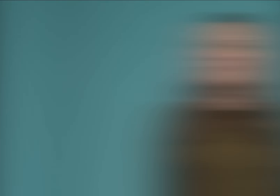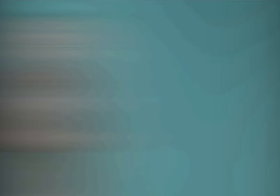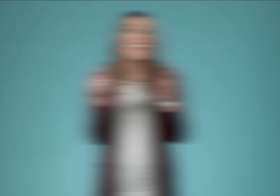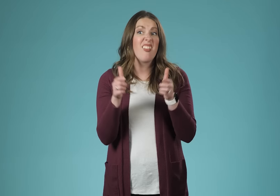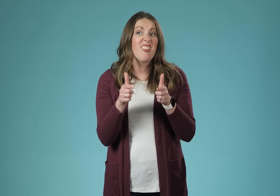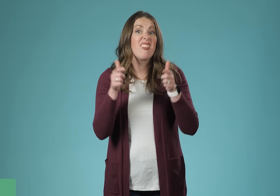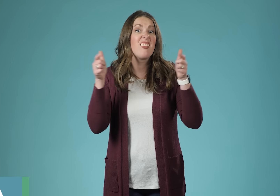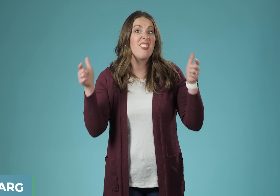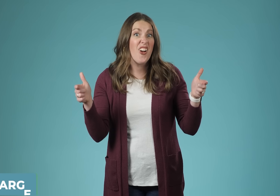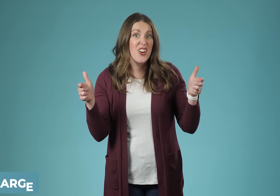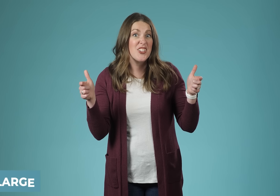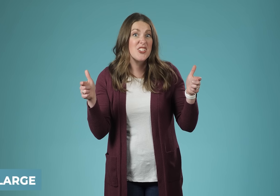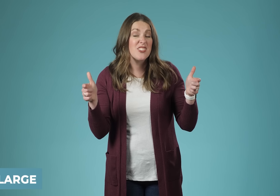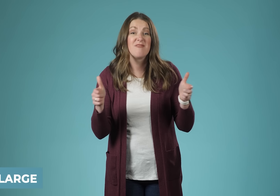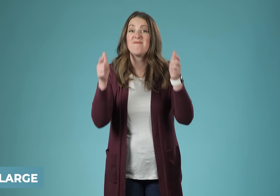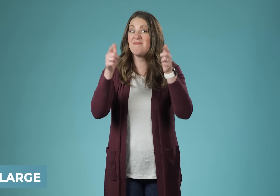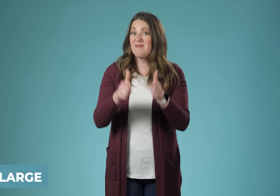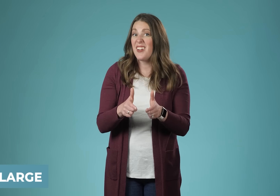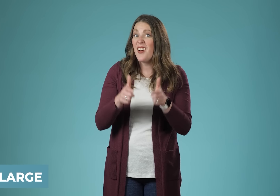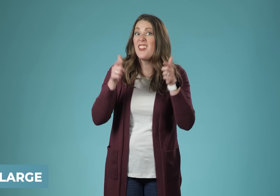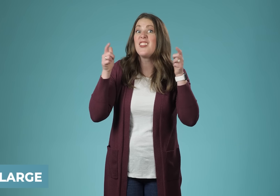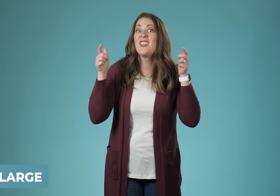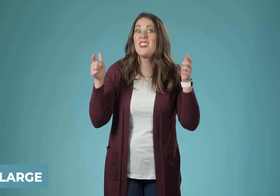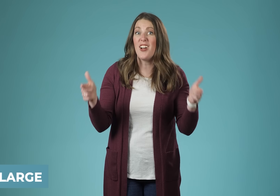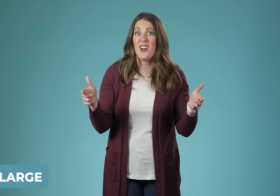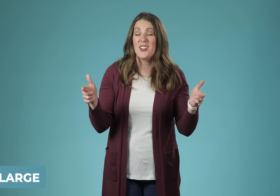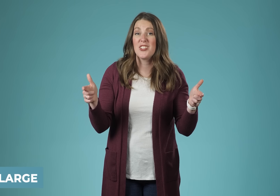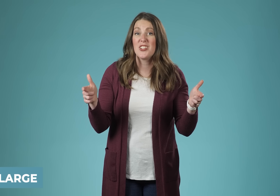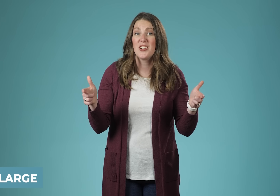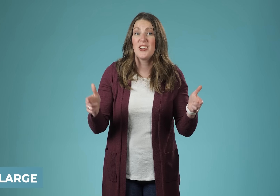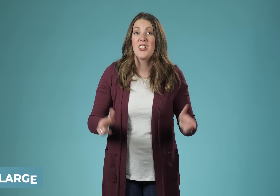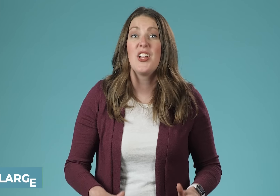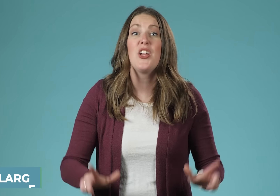Large large